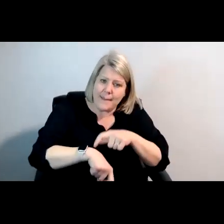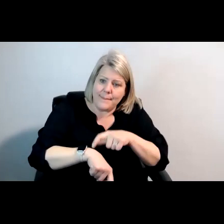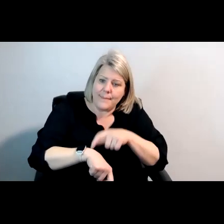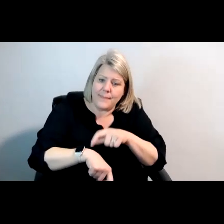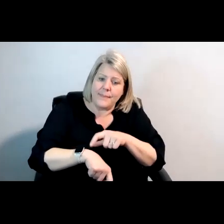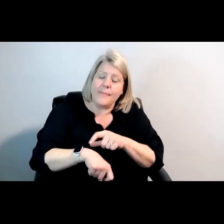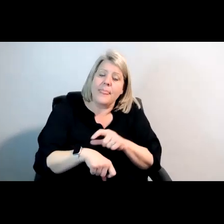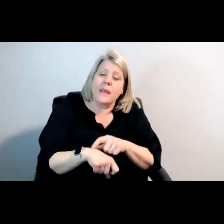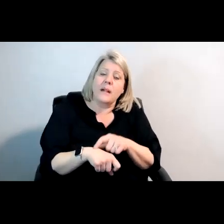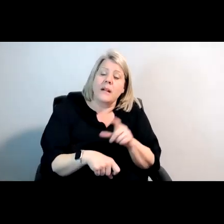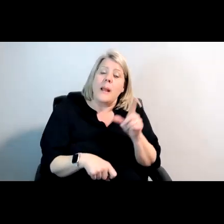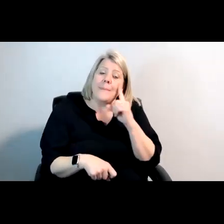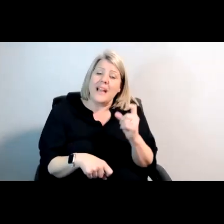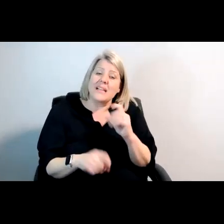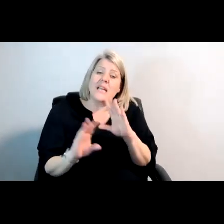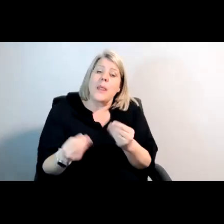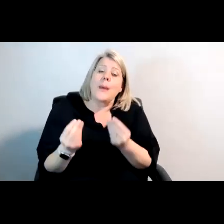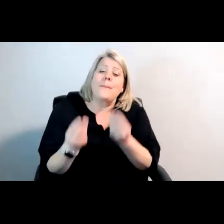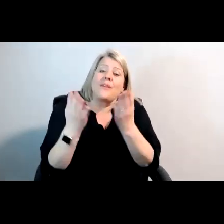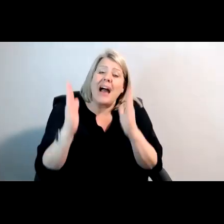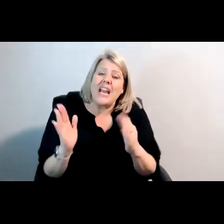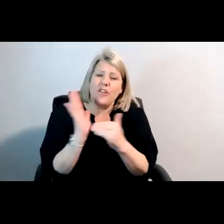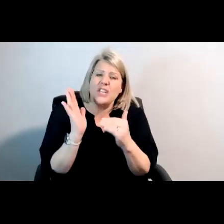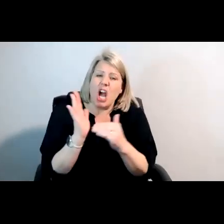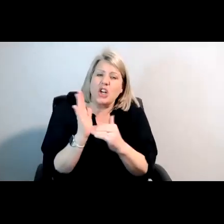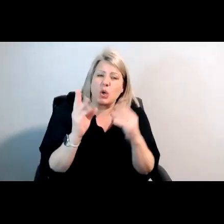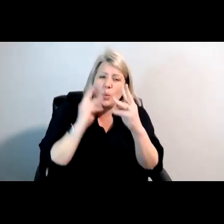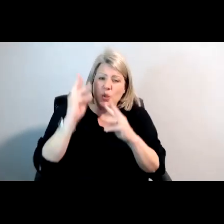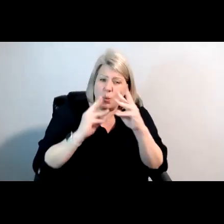that the refusal to follow through with taking the doctor's orders